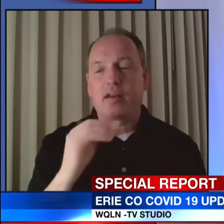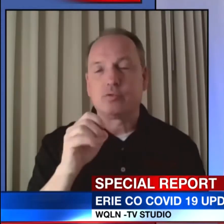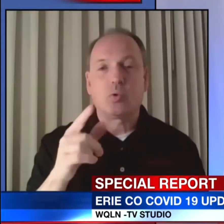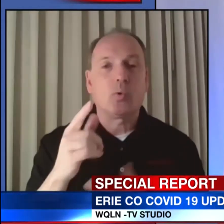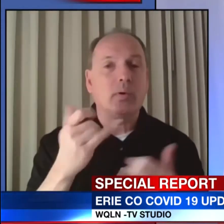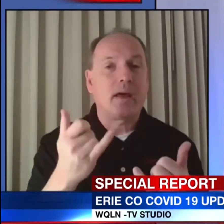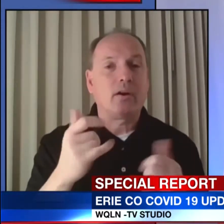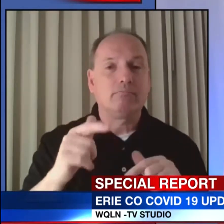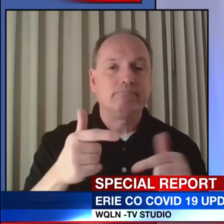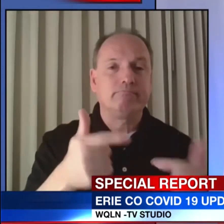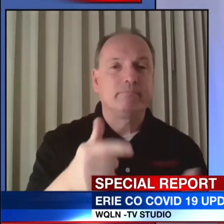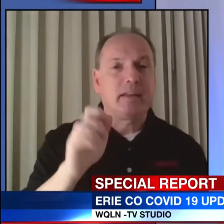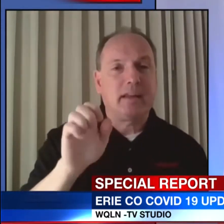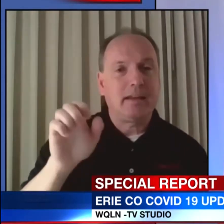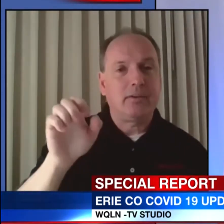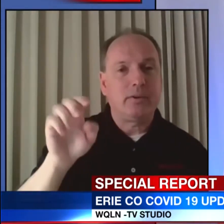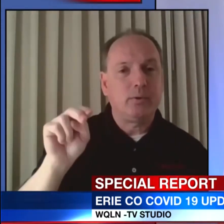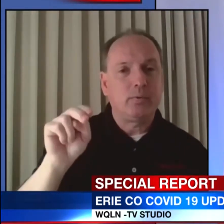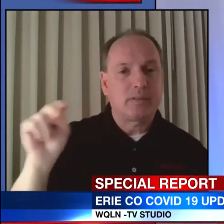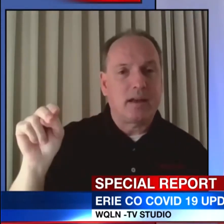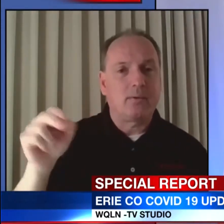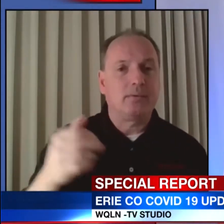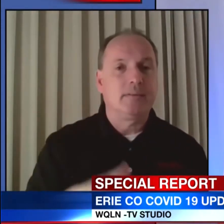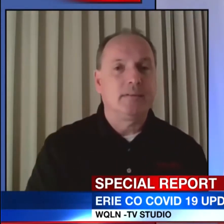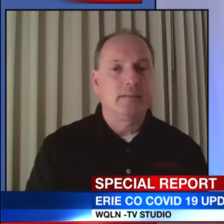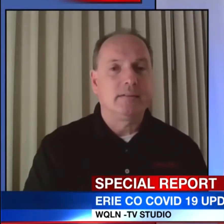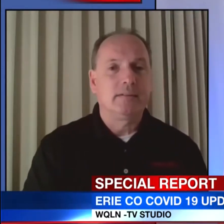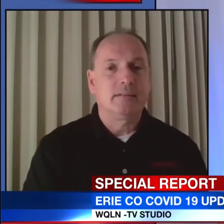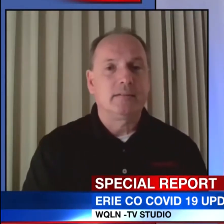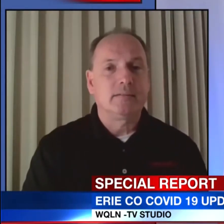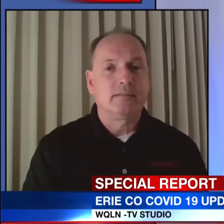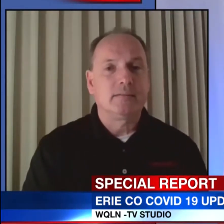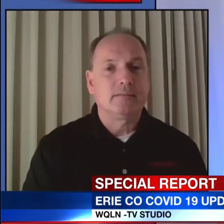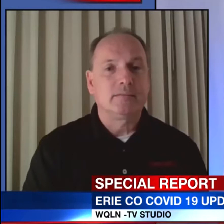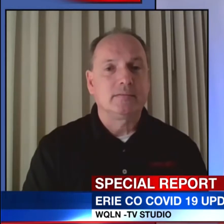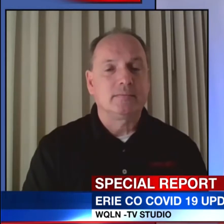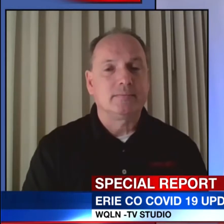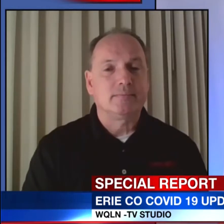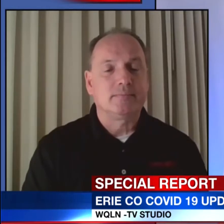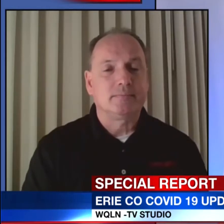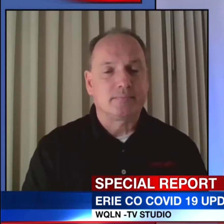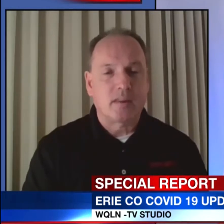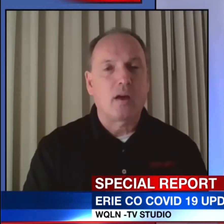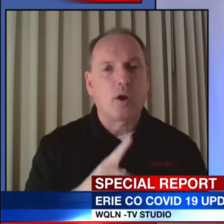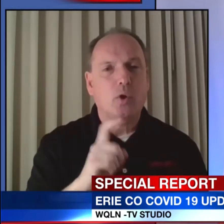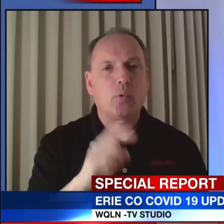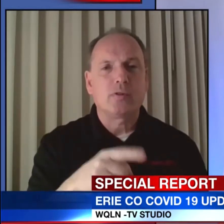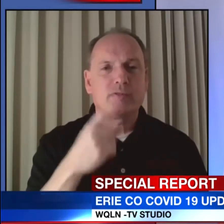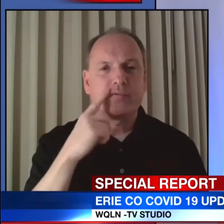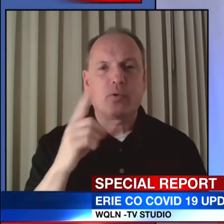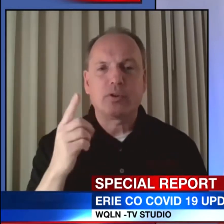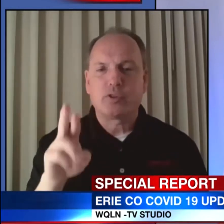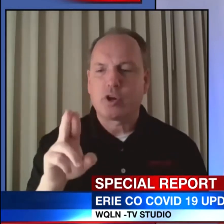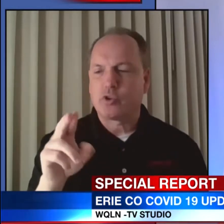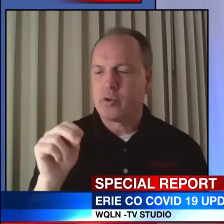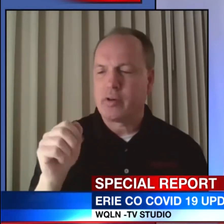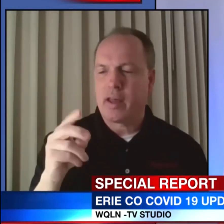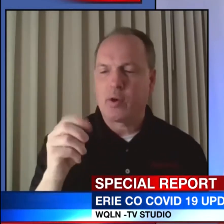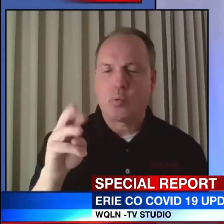THANK YOU. THANK YOU, JOEL. WE GO TO ERIE NEWS NOW.